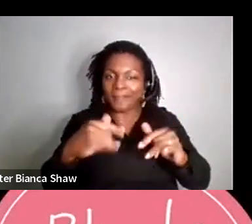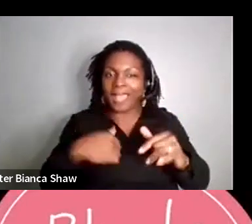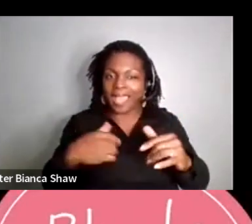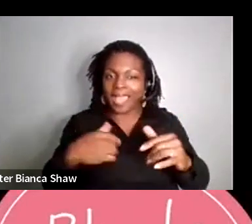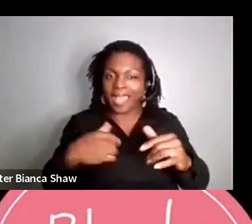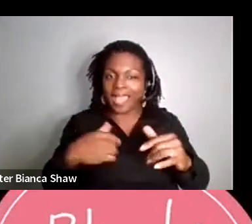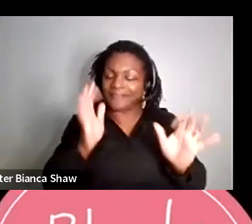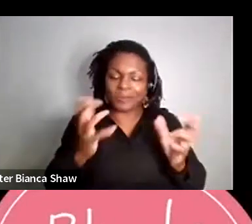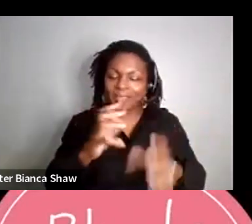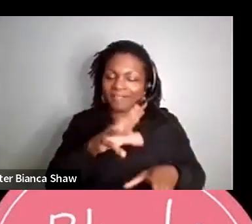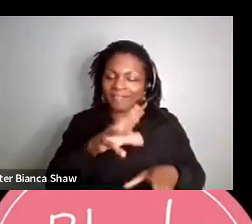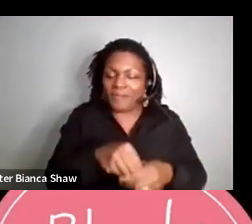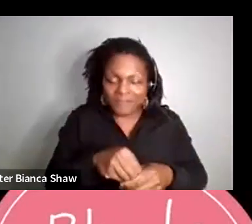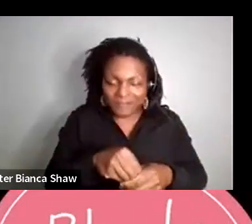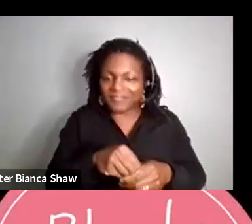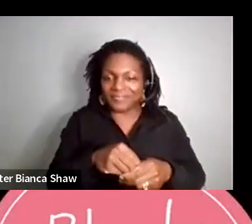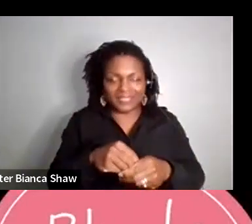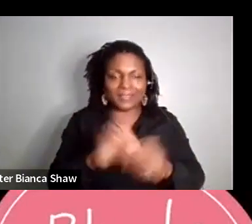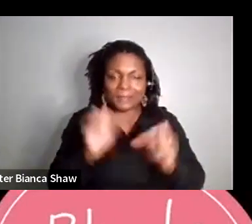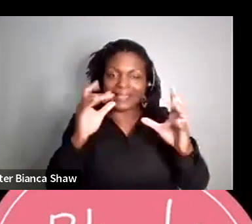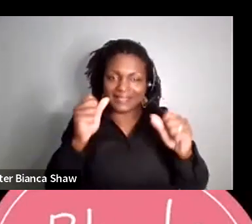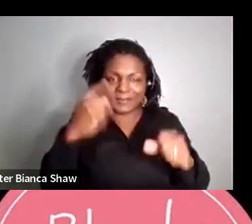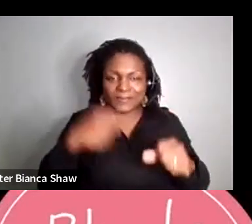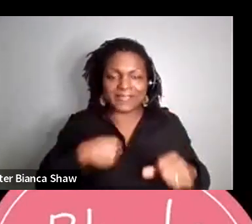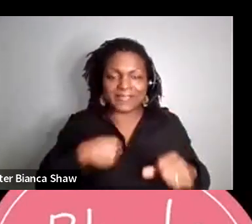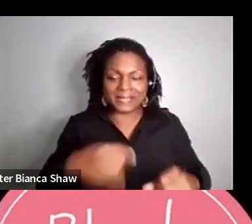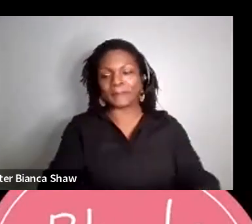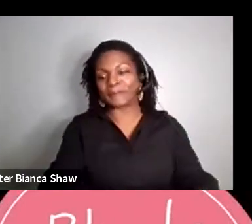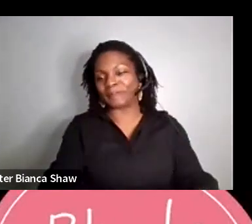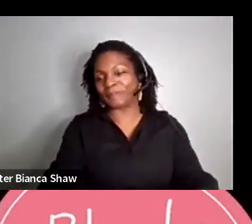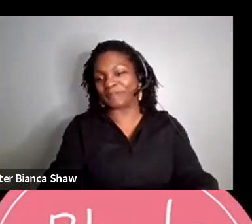It was just amazing. Thank you so much, Ms. Teresa.